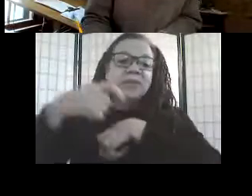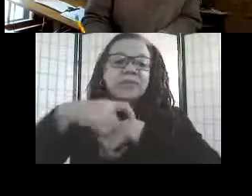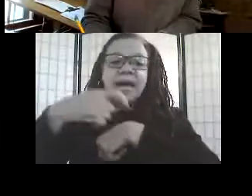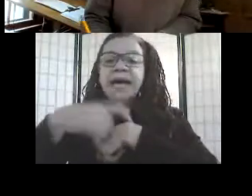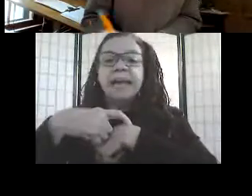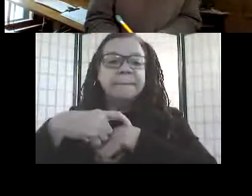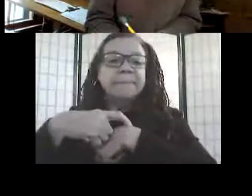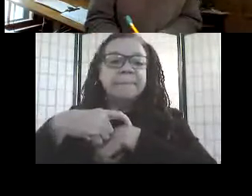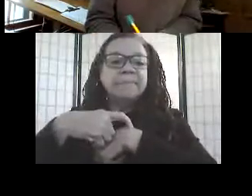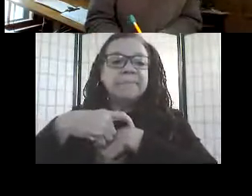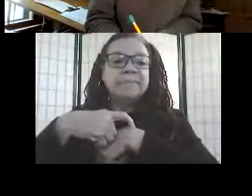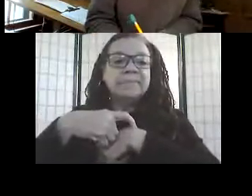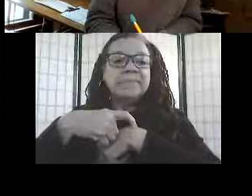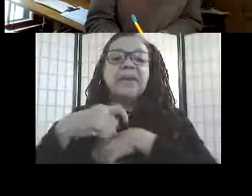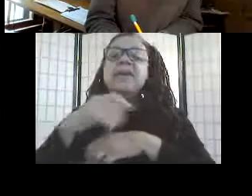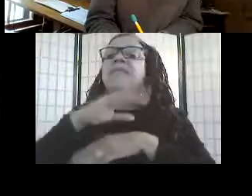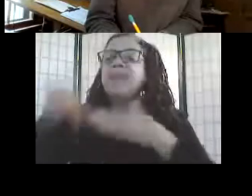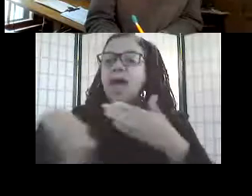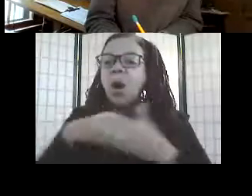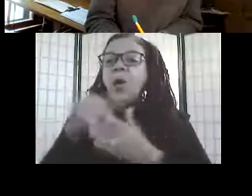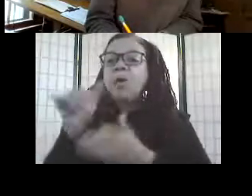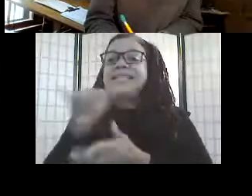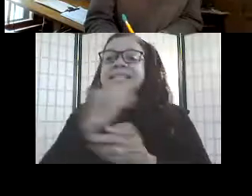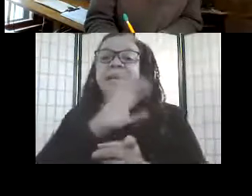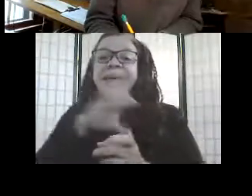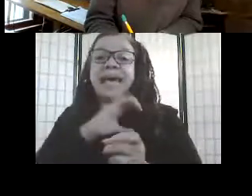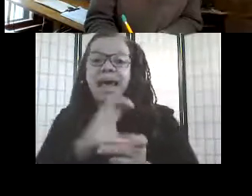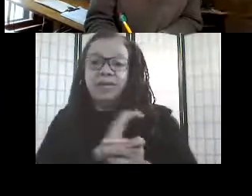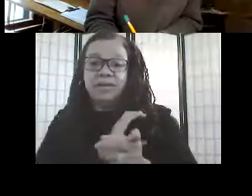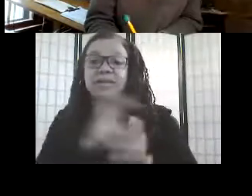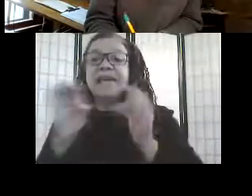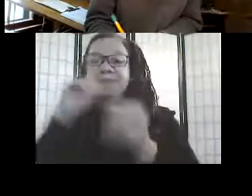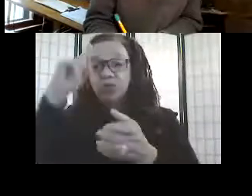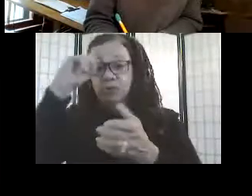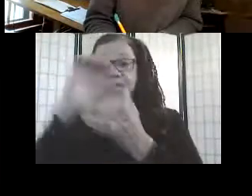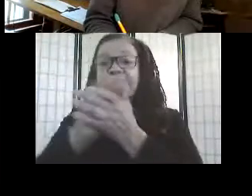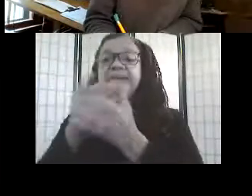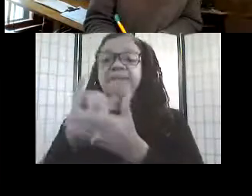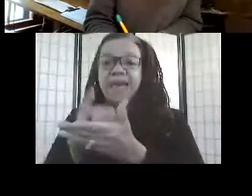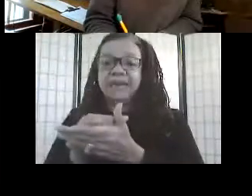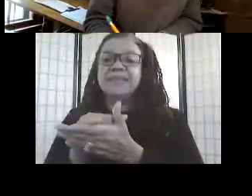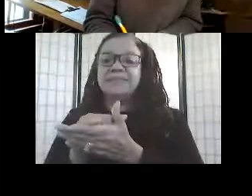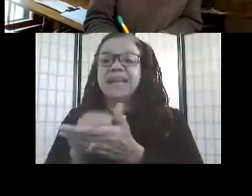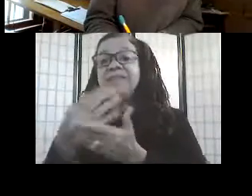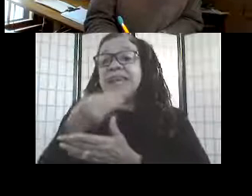the the main thing is that they're all the same character. If you believe that, if I give you the right details,